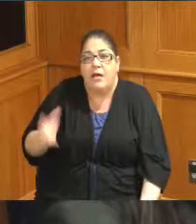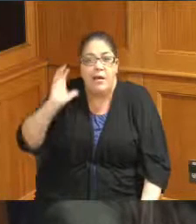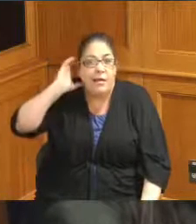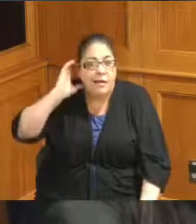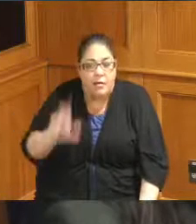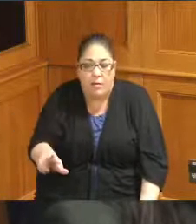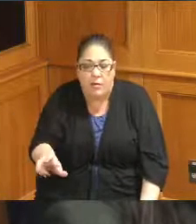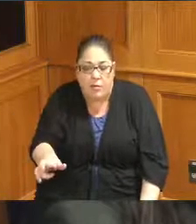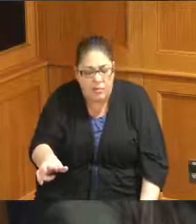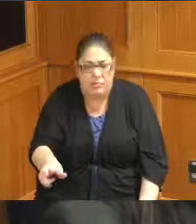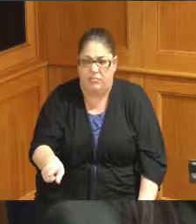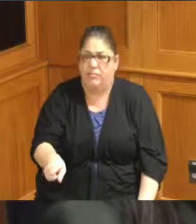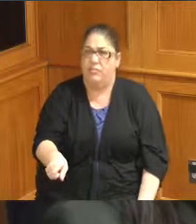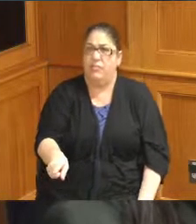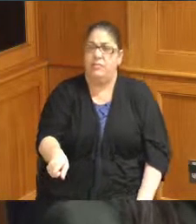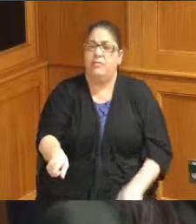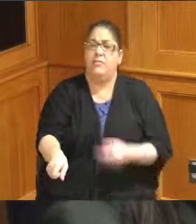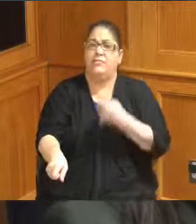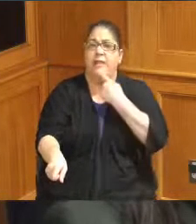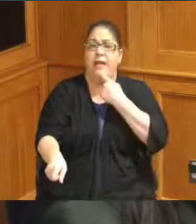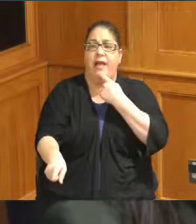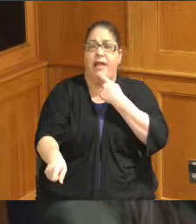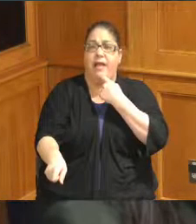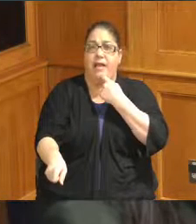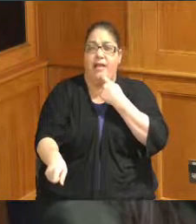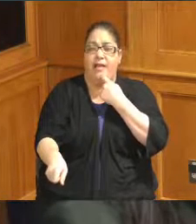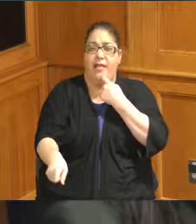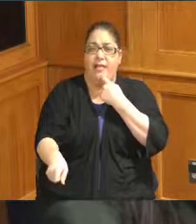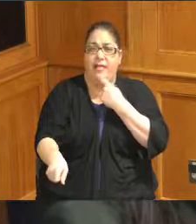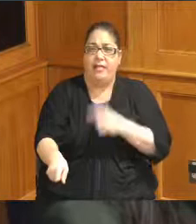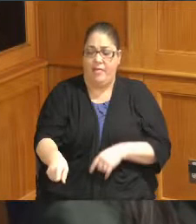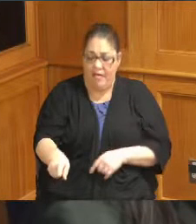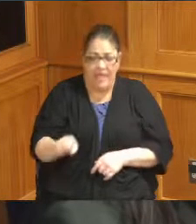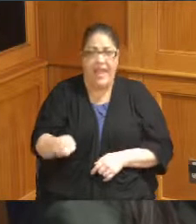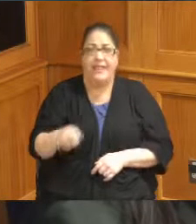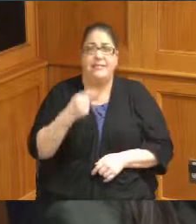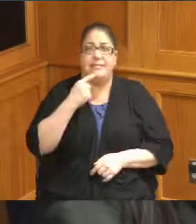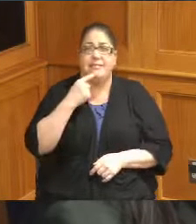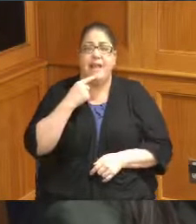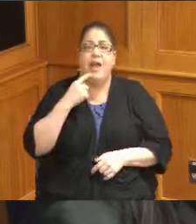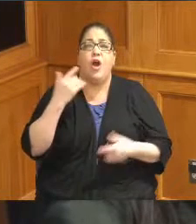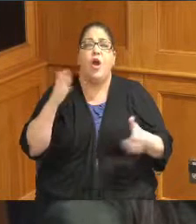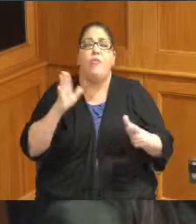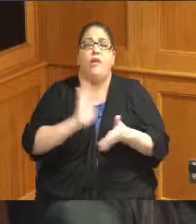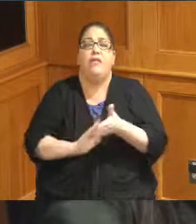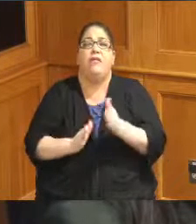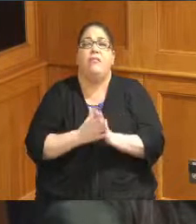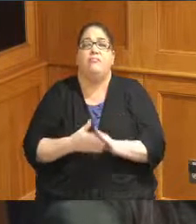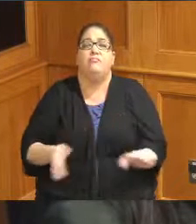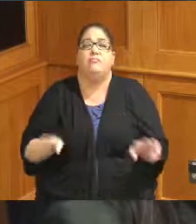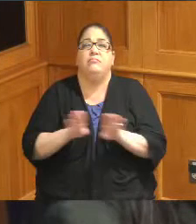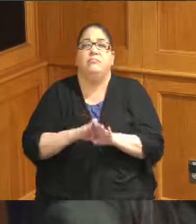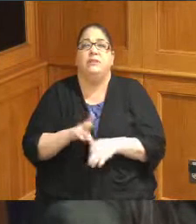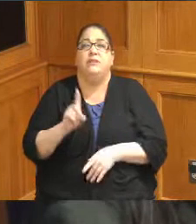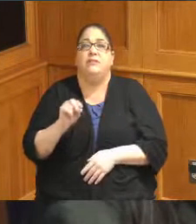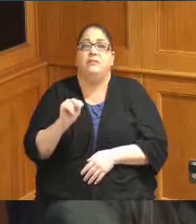and heard it on the radio when they said this is already done the convention district is done